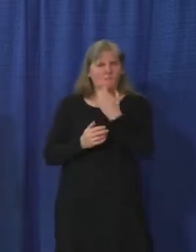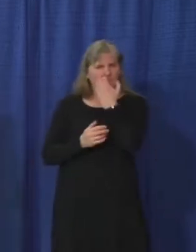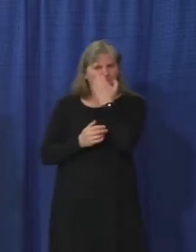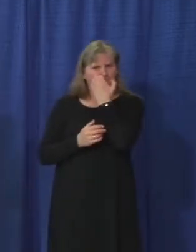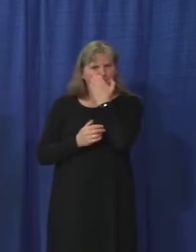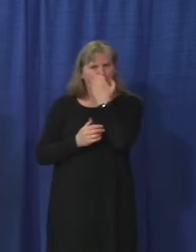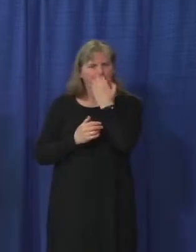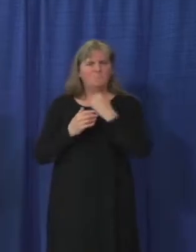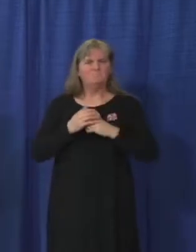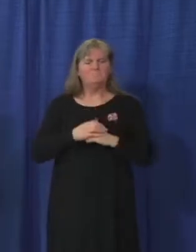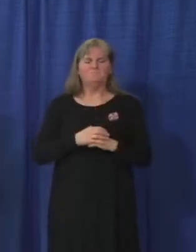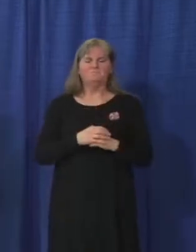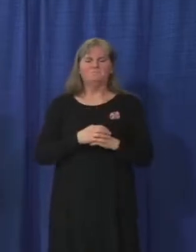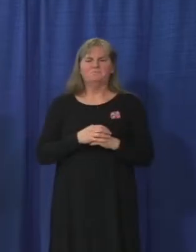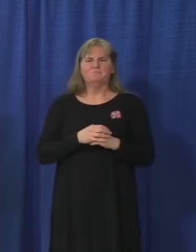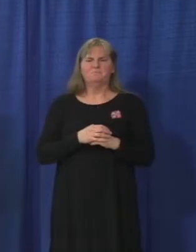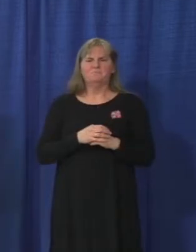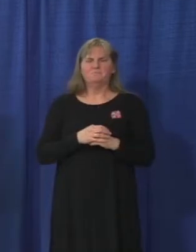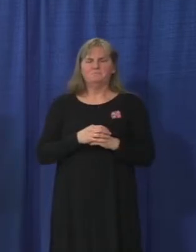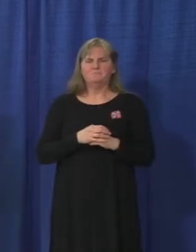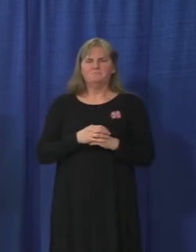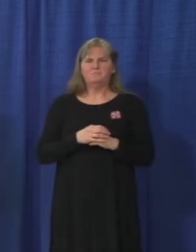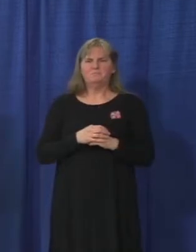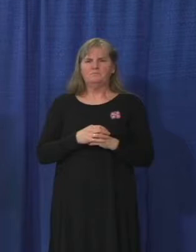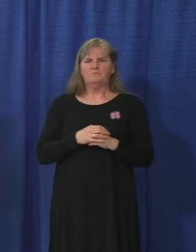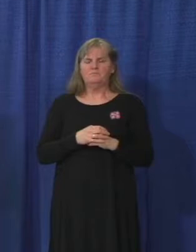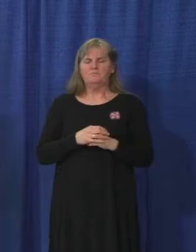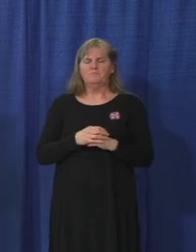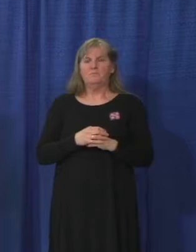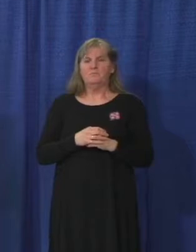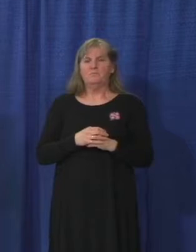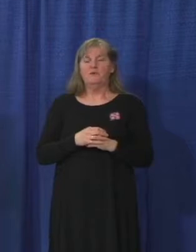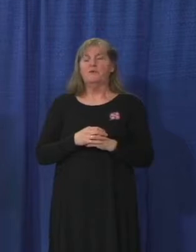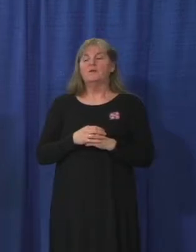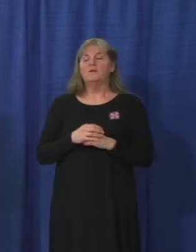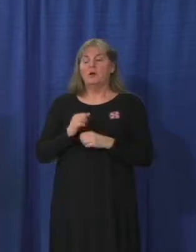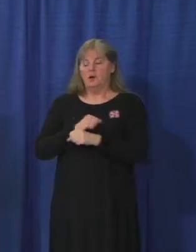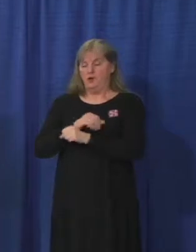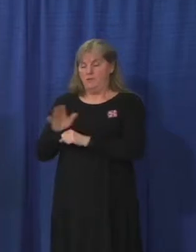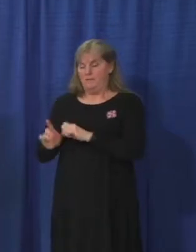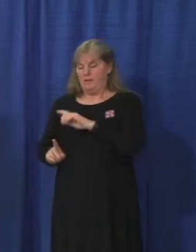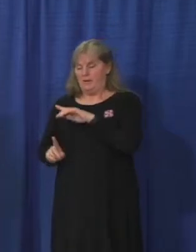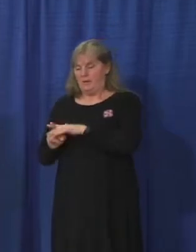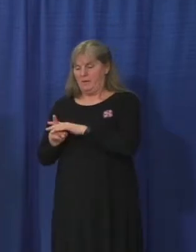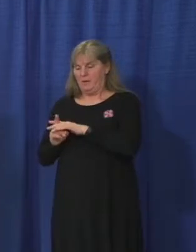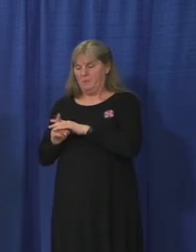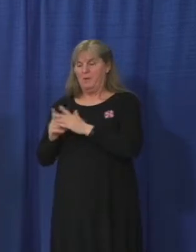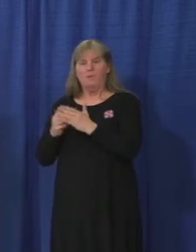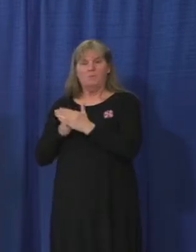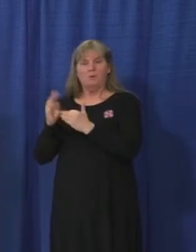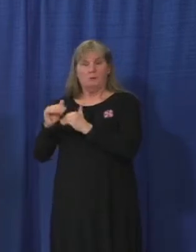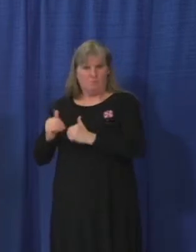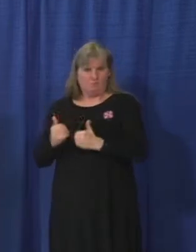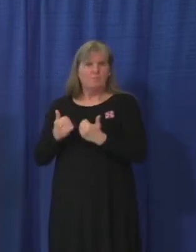confident in the early programs. I think today and again identifies the short-term